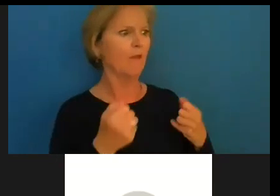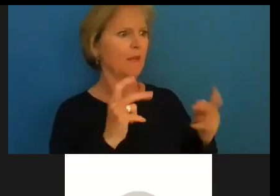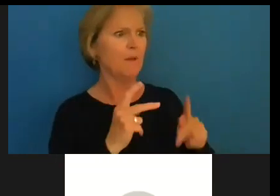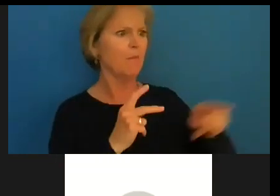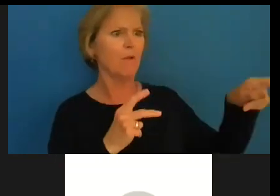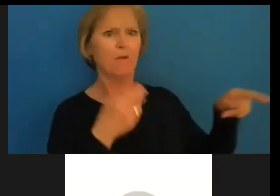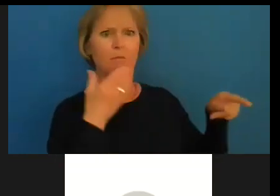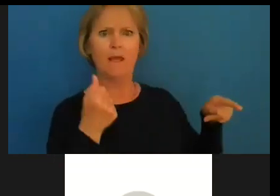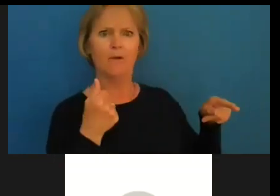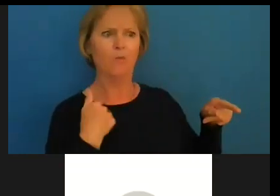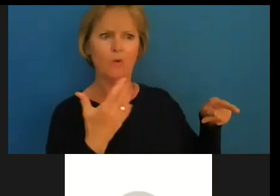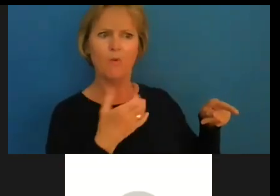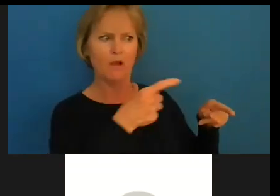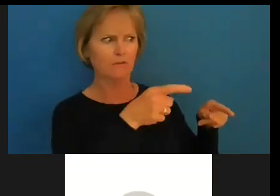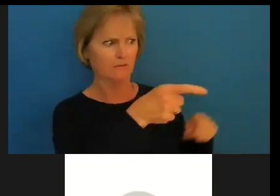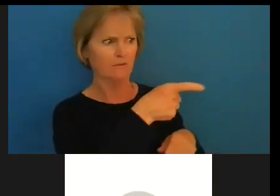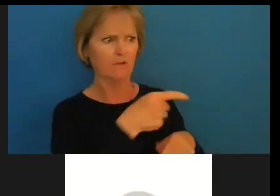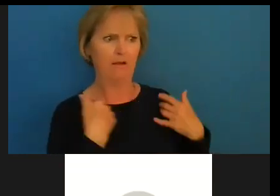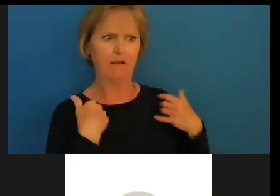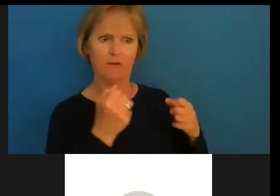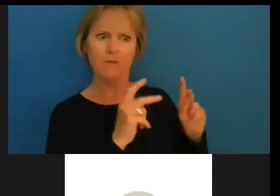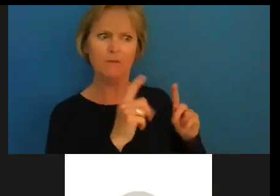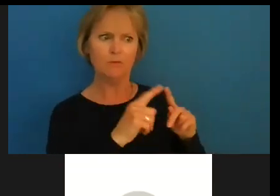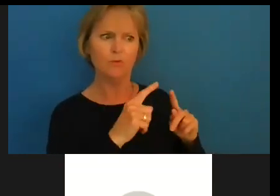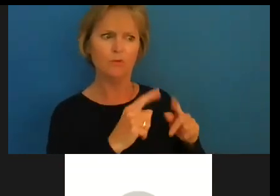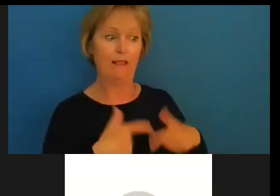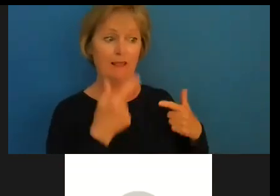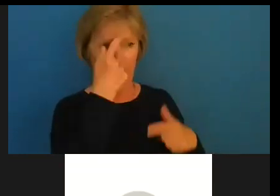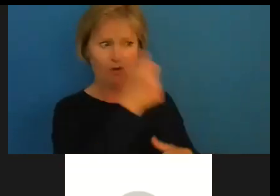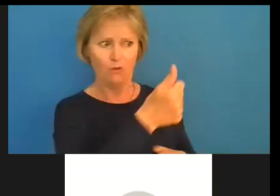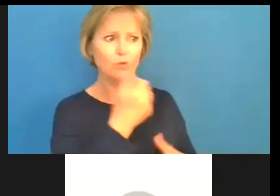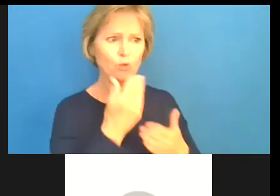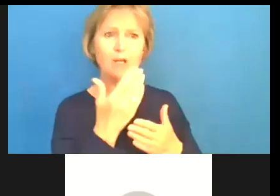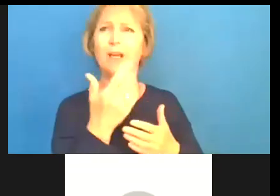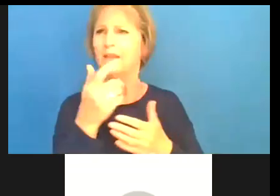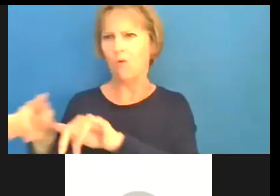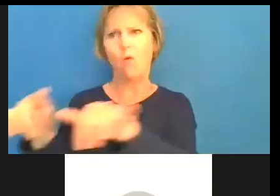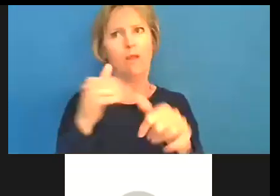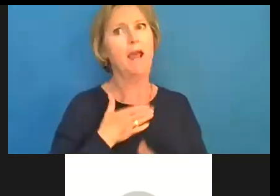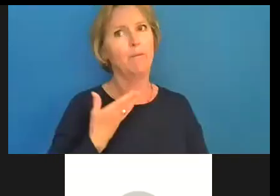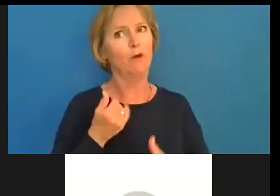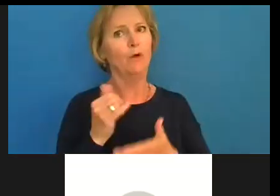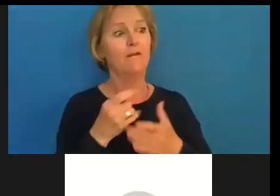want healthy people to exist for their own good, because everyone is happier when they're healthy.